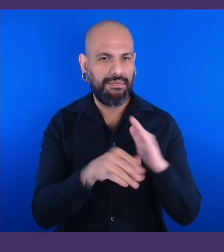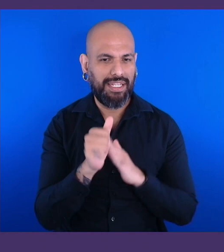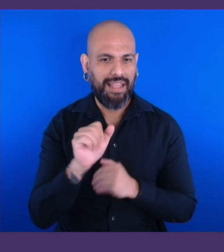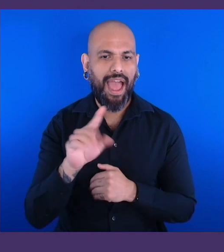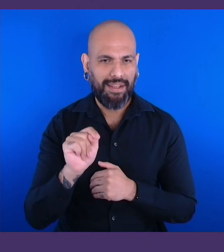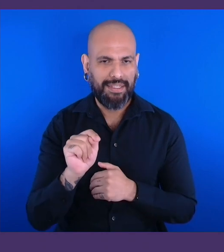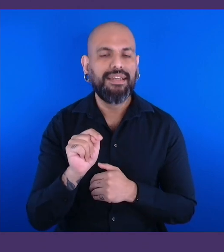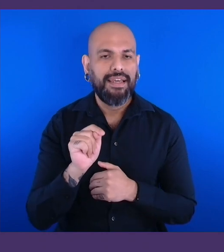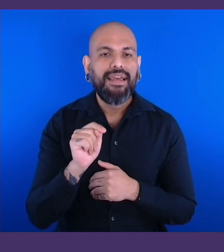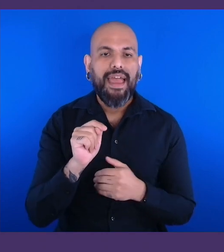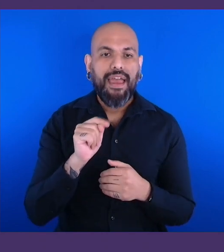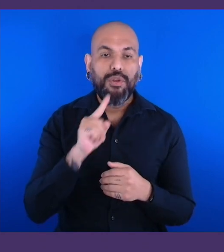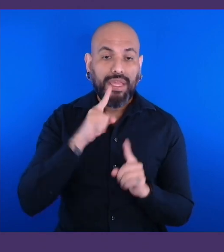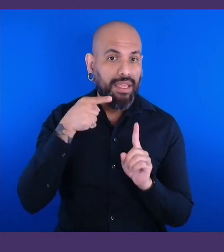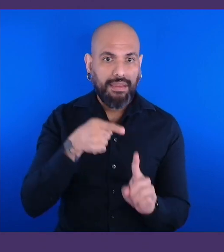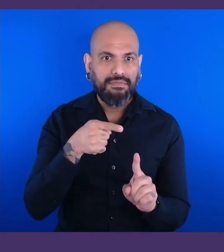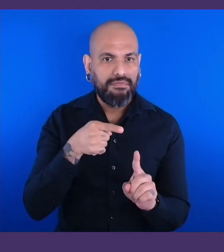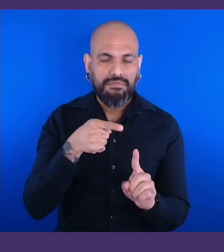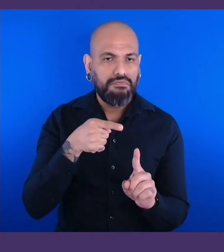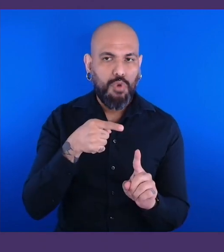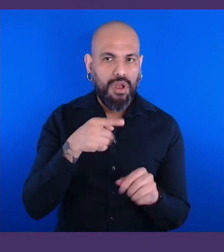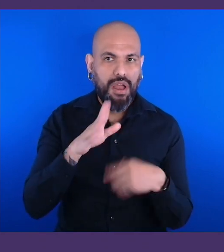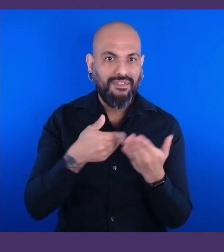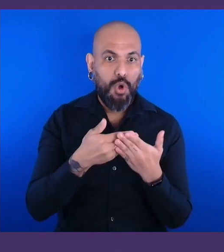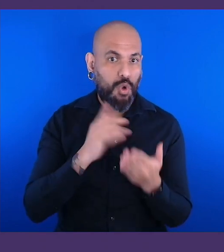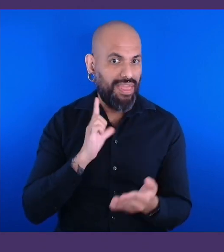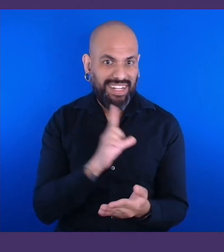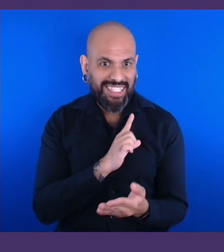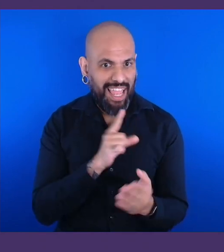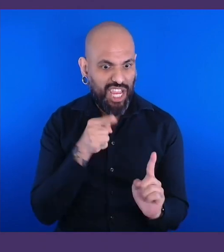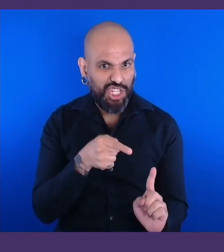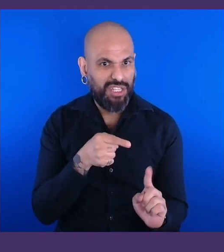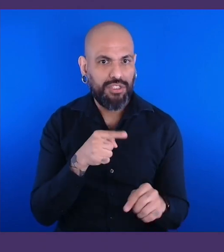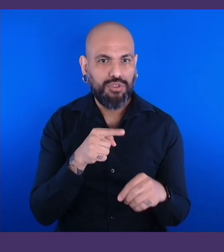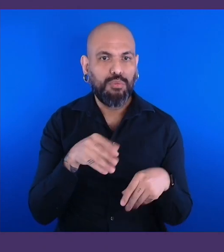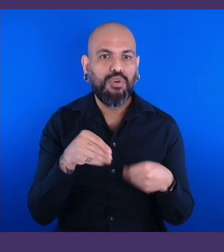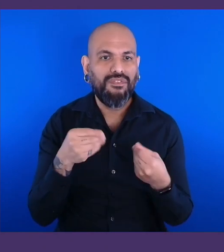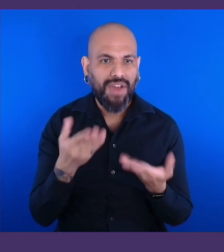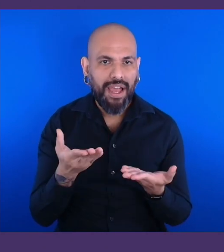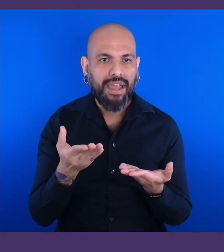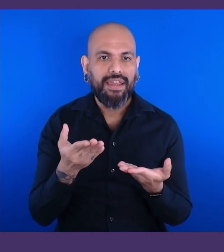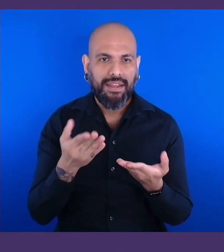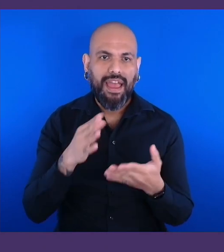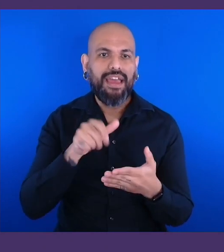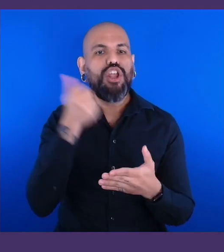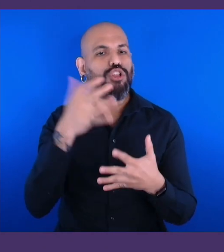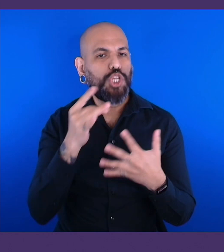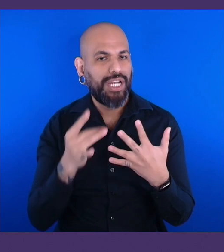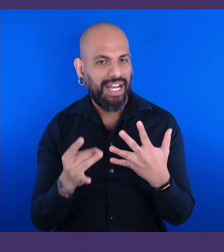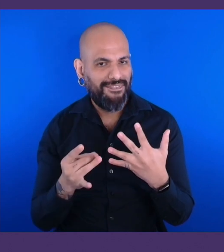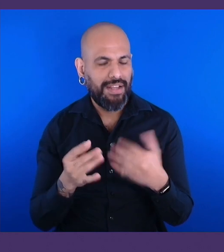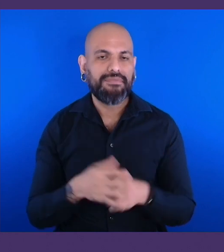of the whole legislation is providing an alternative. And that is everything that is